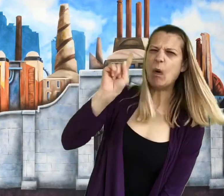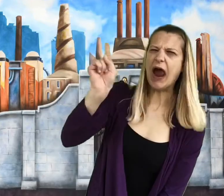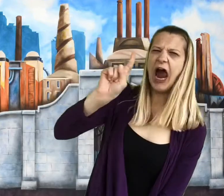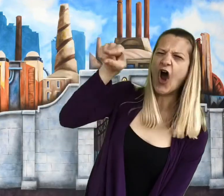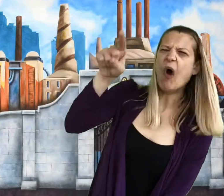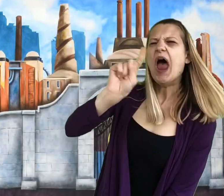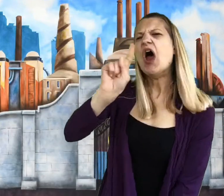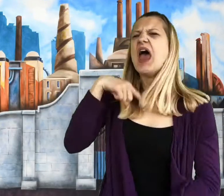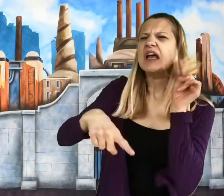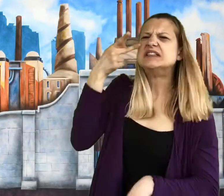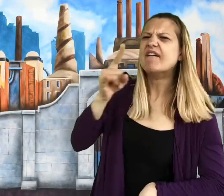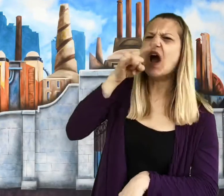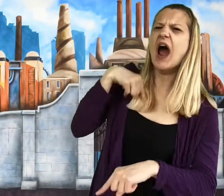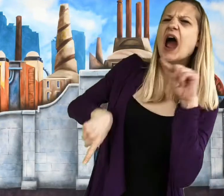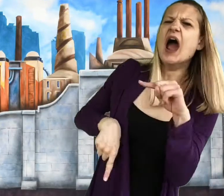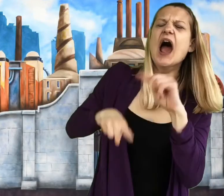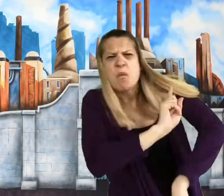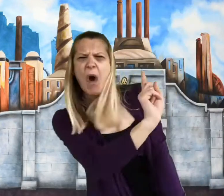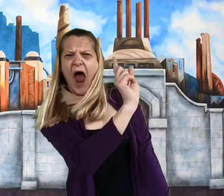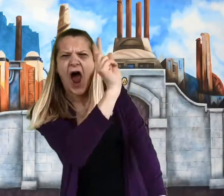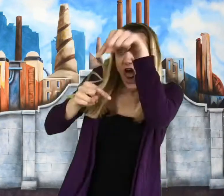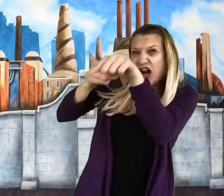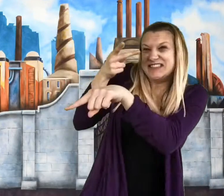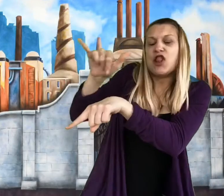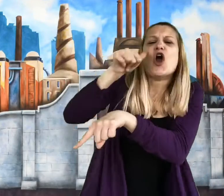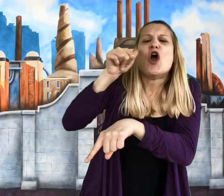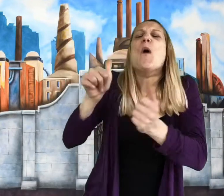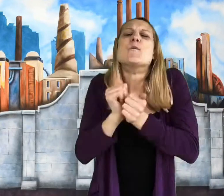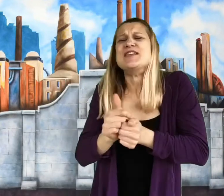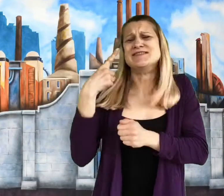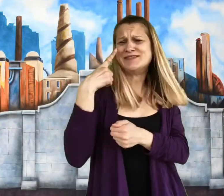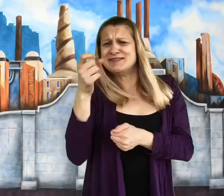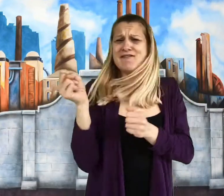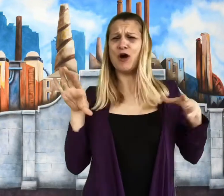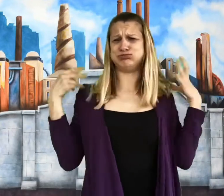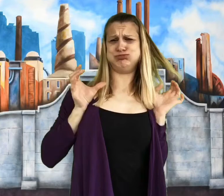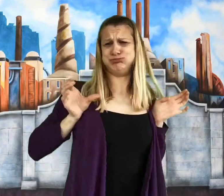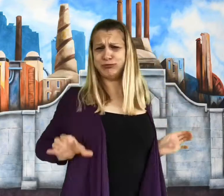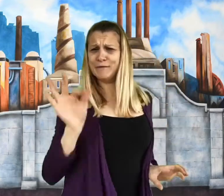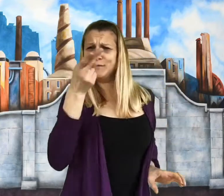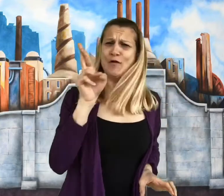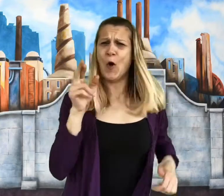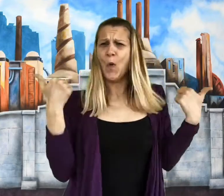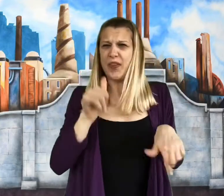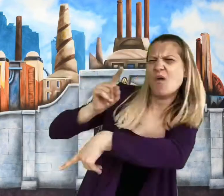"Where is she? I can't see her either!" "Where is she?!" "That one! Over there! The little girl in the silver mink coat!"